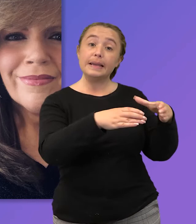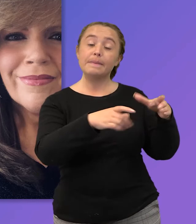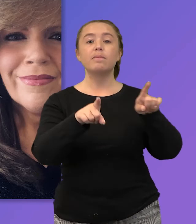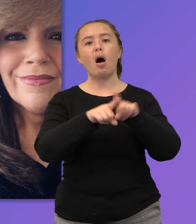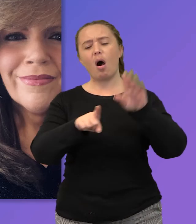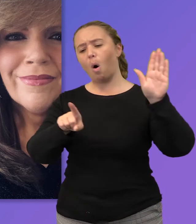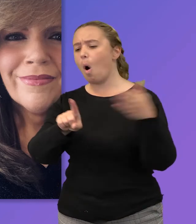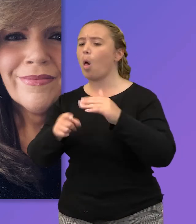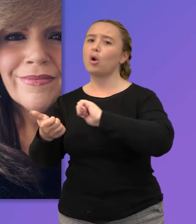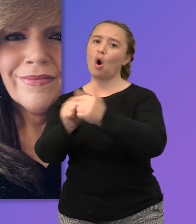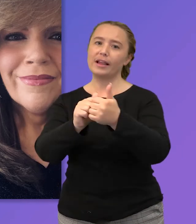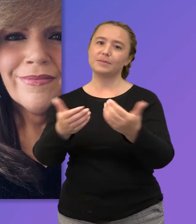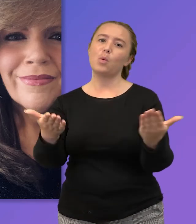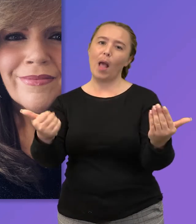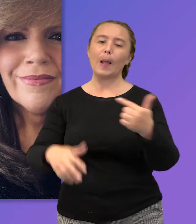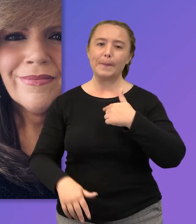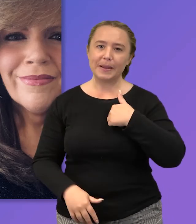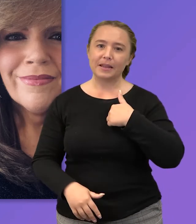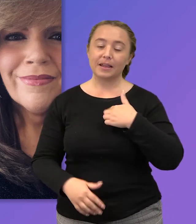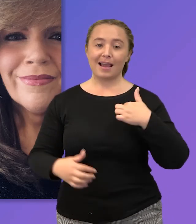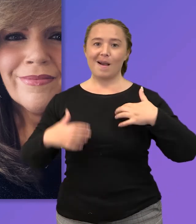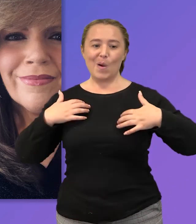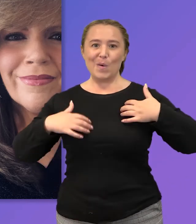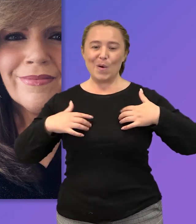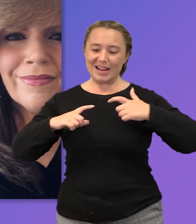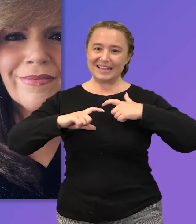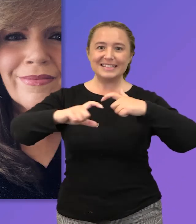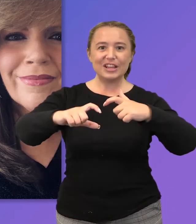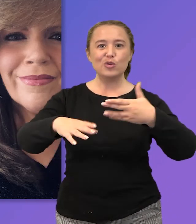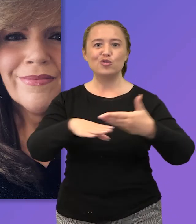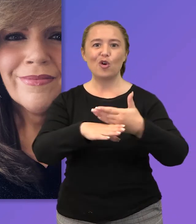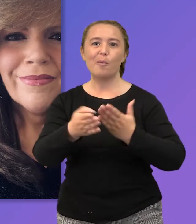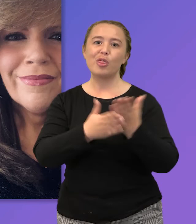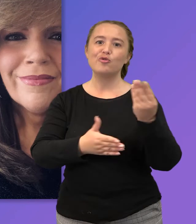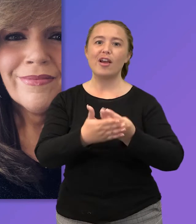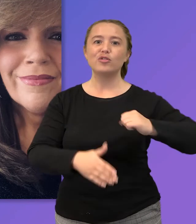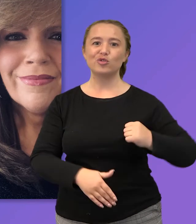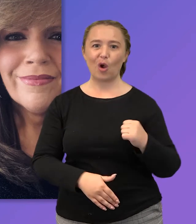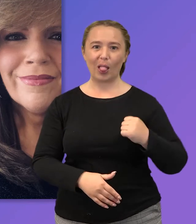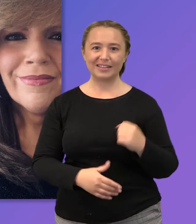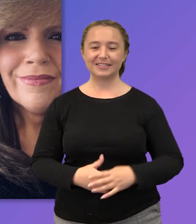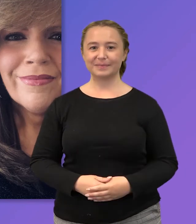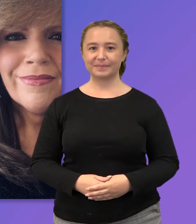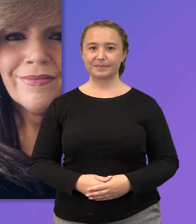but by all of my colleagues across the organisation. I look forward to continuing my career with Revenue Scotland.